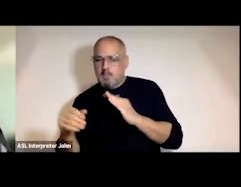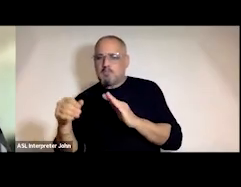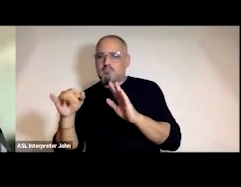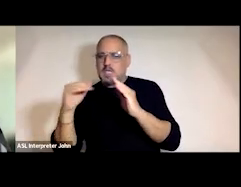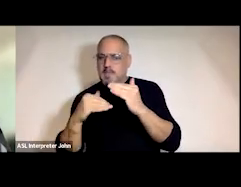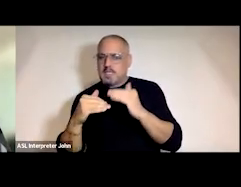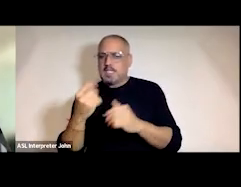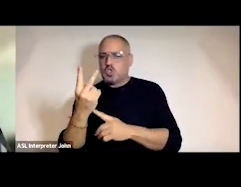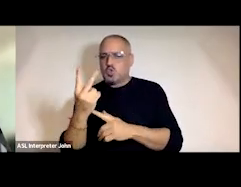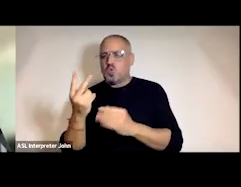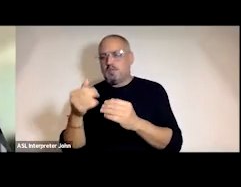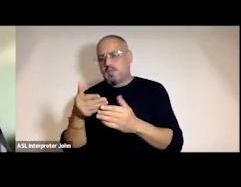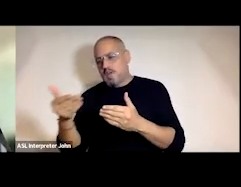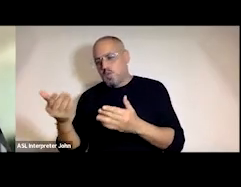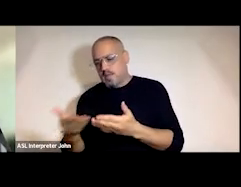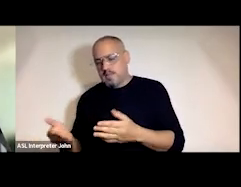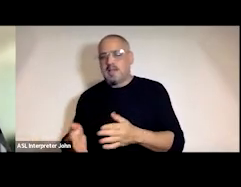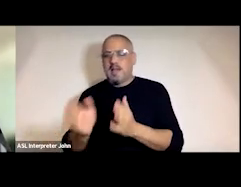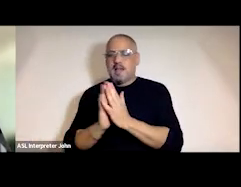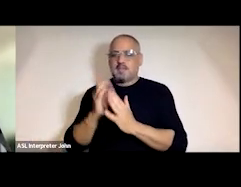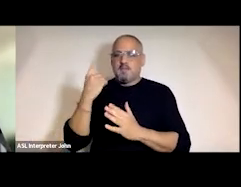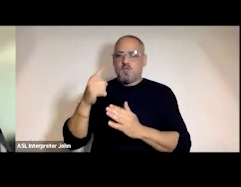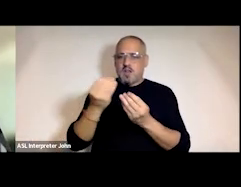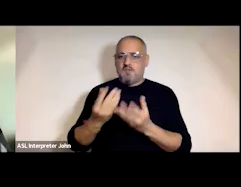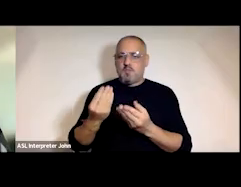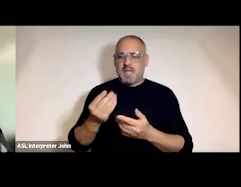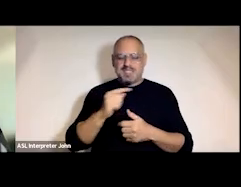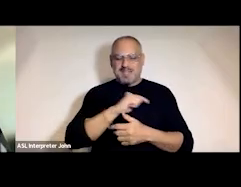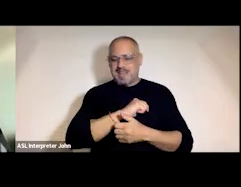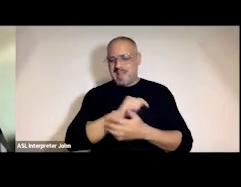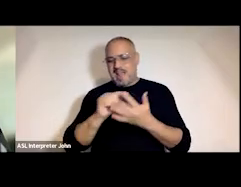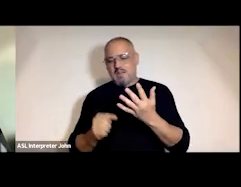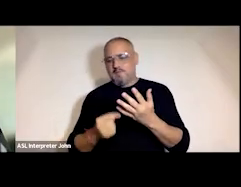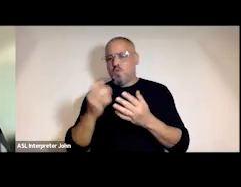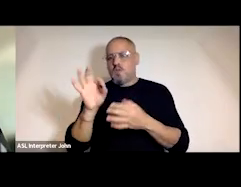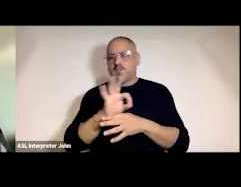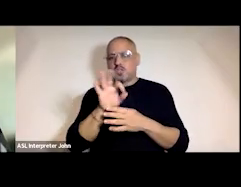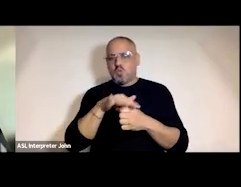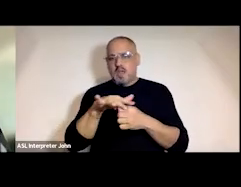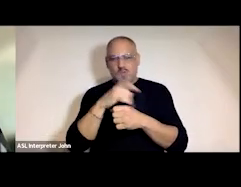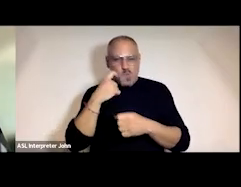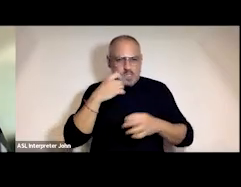And it's just asking for information for any of the four functional areas that we just described.